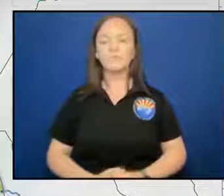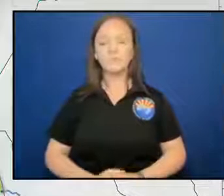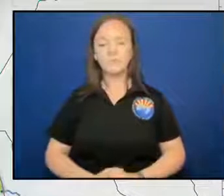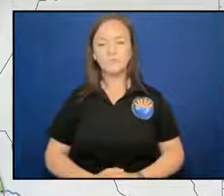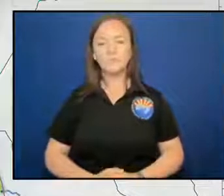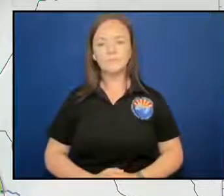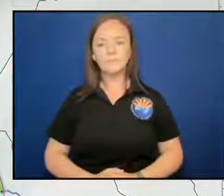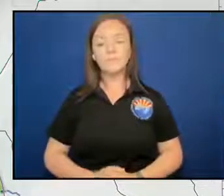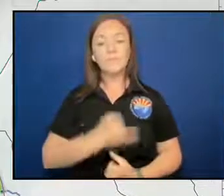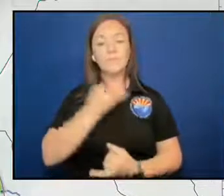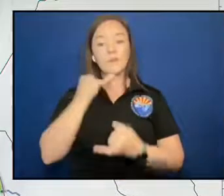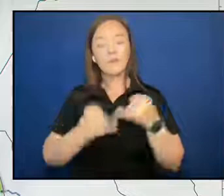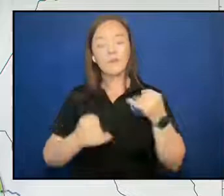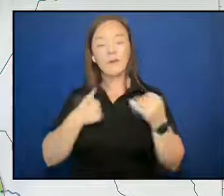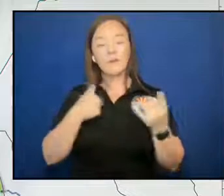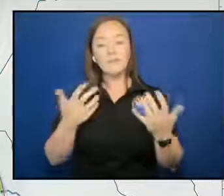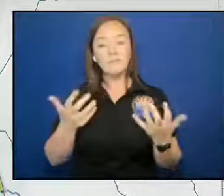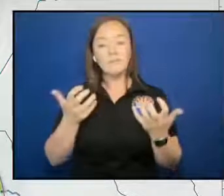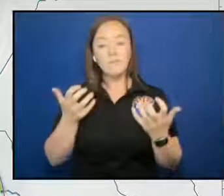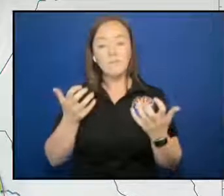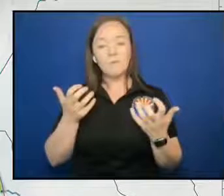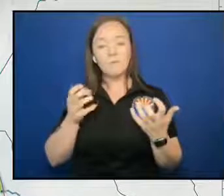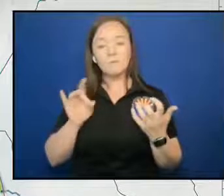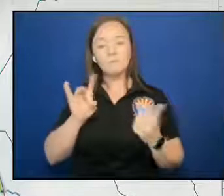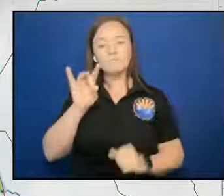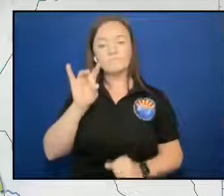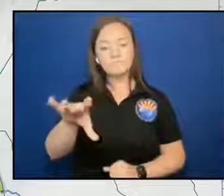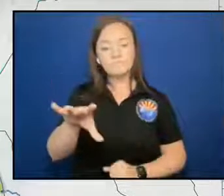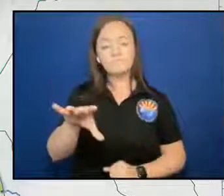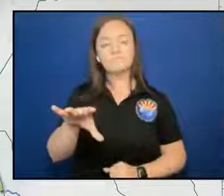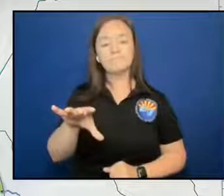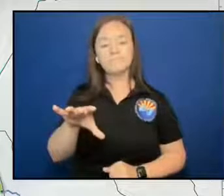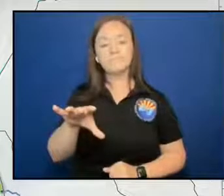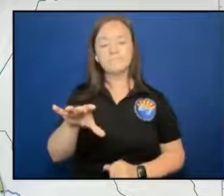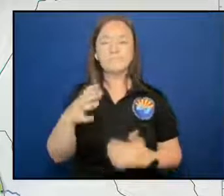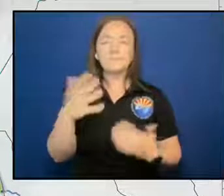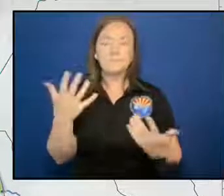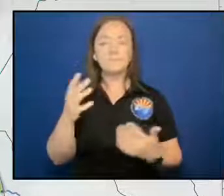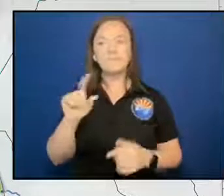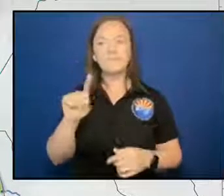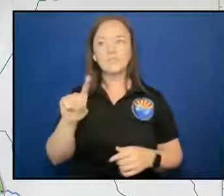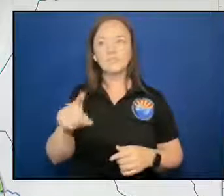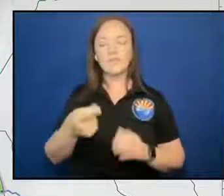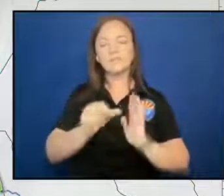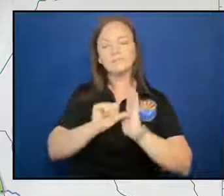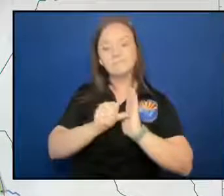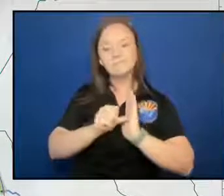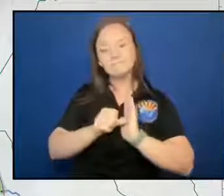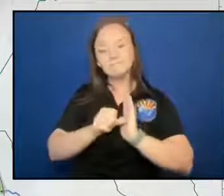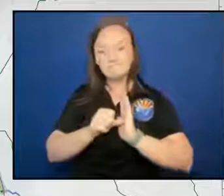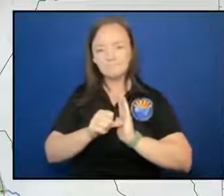WANT TO MAKE A BIGGER MESS THAN WHAT WE ALREADY HAVE AND ALSO AS YOU ARE GOING TO HEAR, THE RAIN AND THE POTENTIAL FOR FUTURE RAIN DOES CREATE THE PROBABILITY